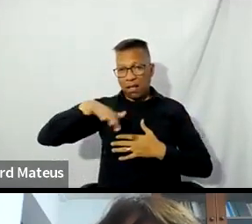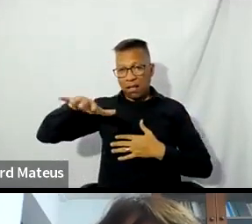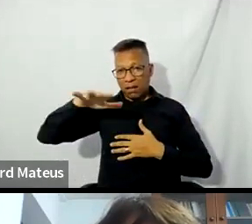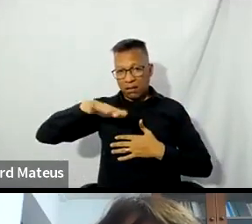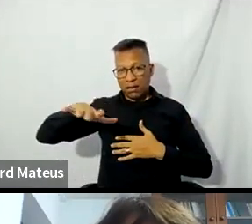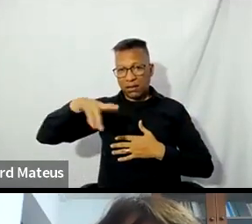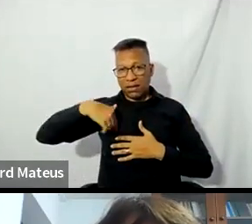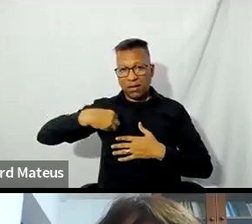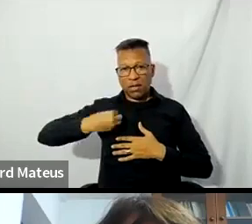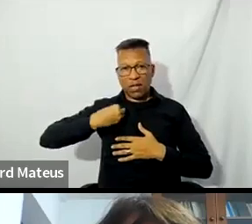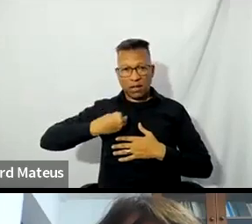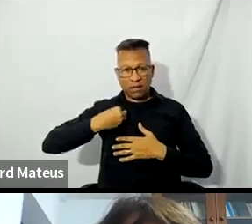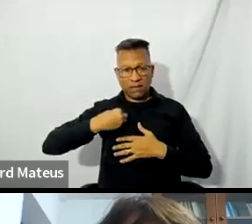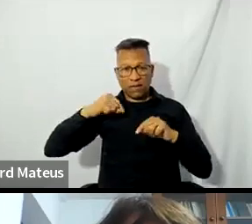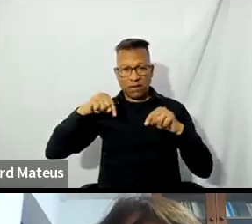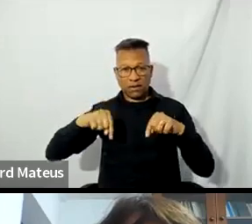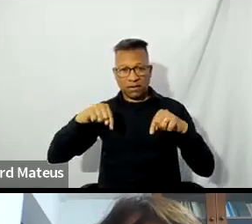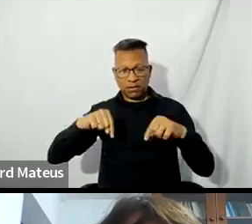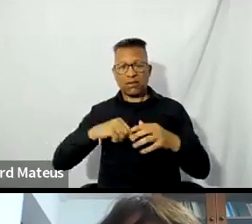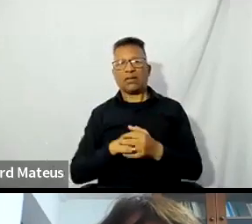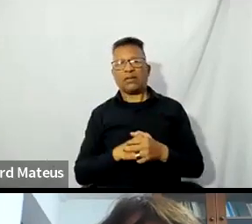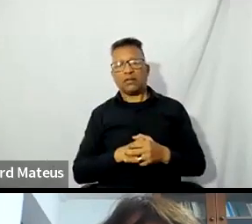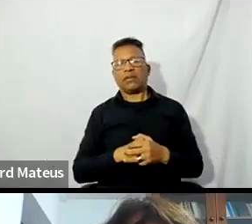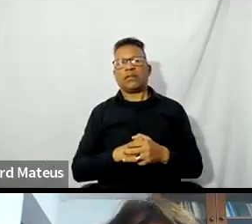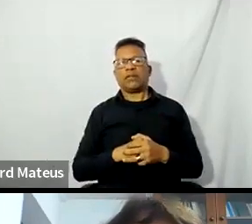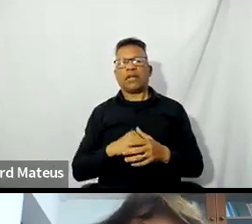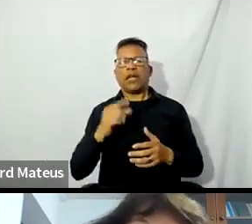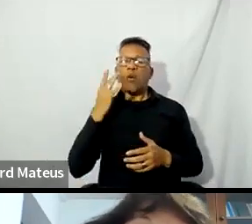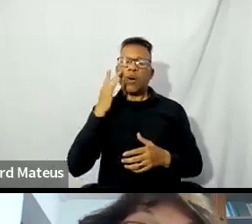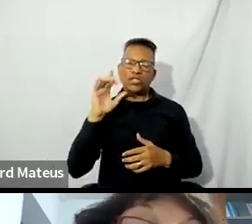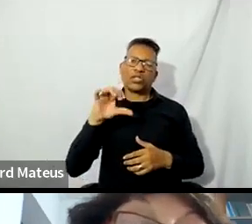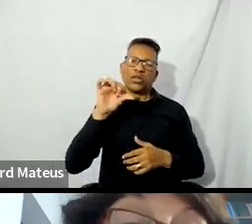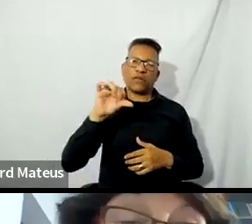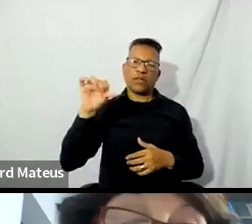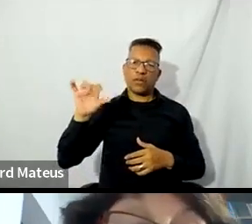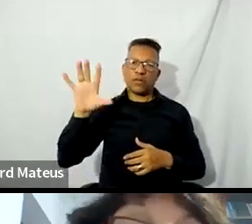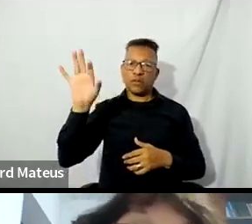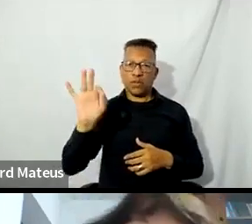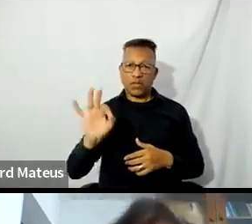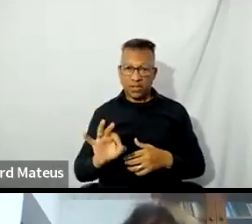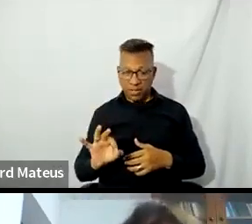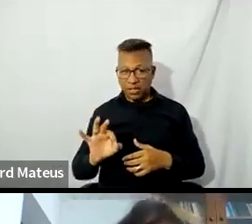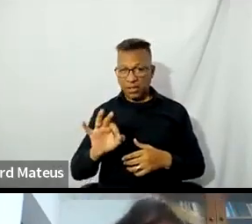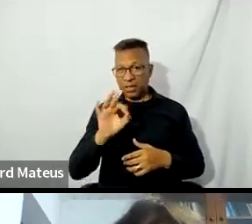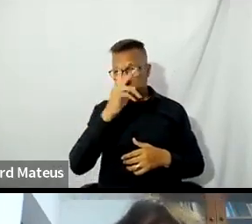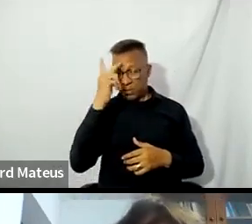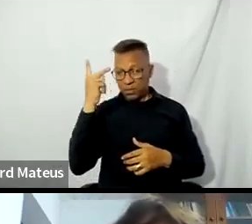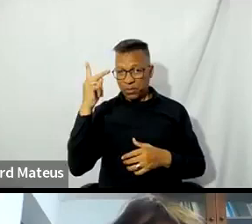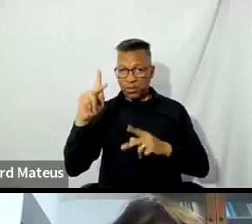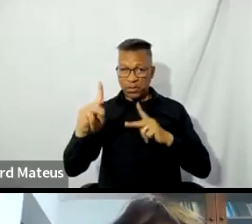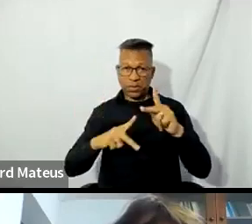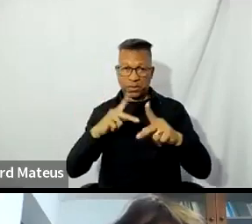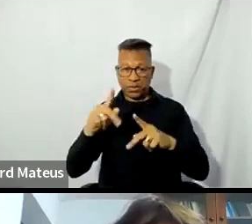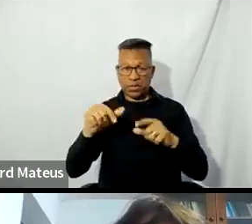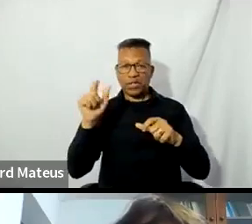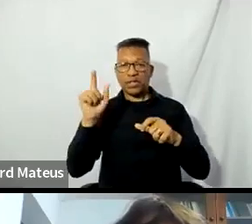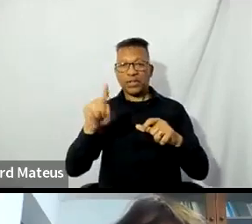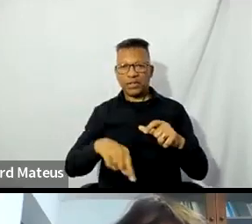where i'm leading right now. It's a good splendid that's pretty much I think pretty much I think 99% of pretty much I think 99% of the population are white right right Wing